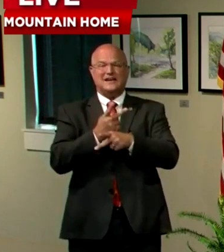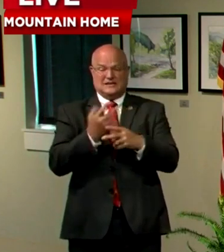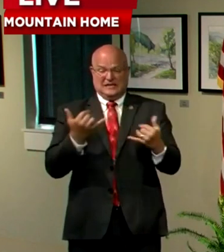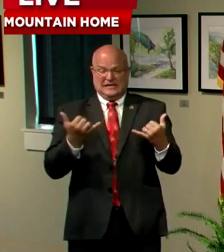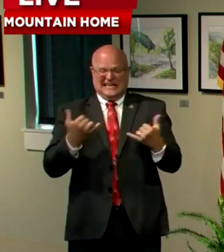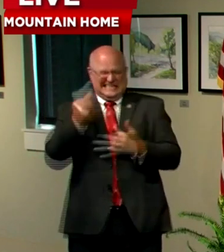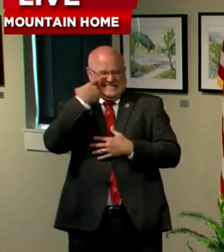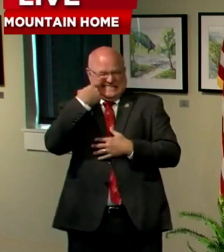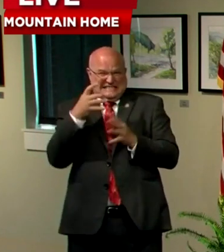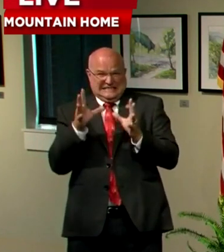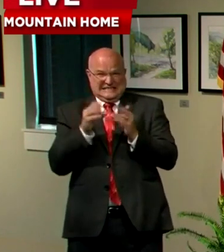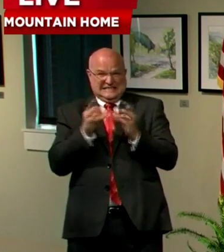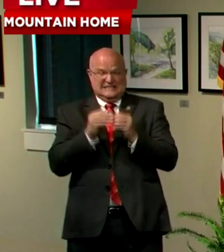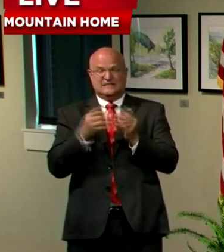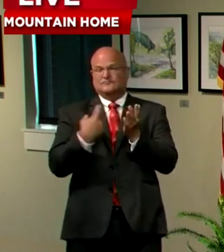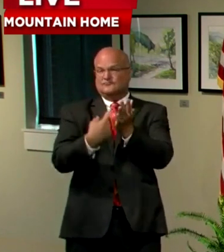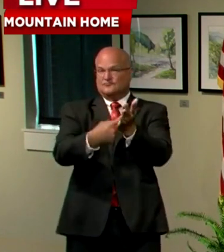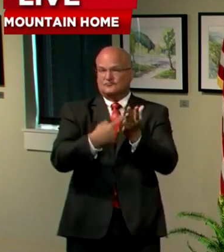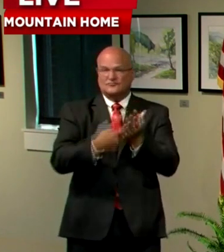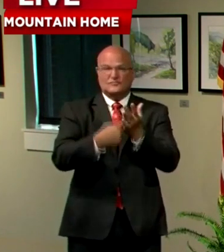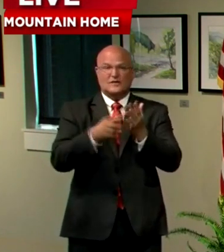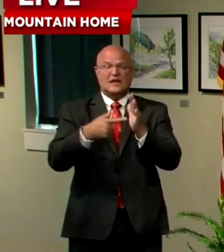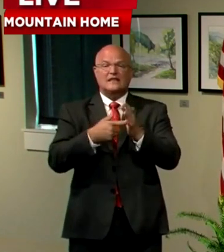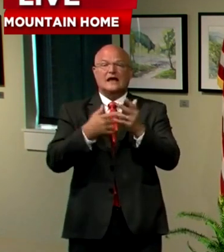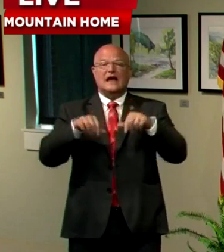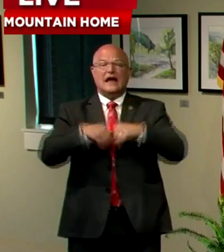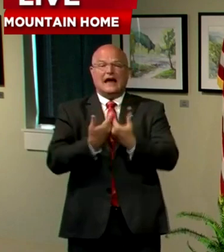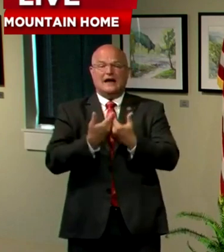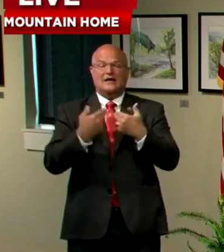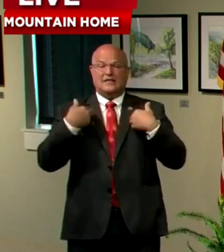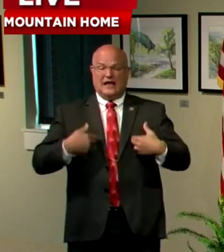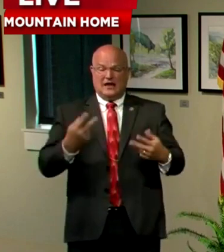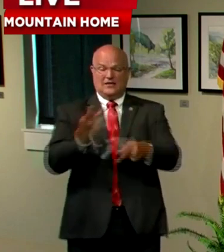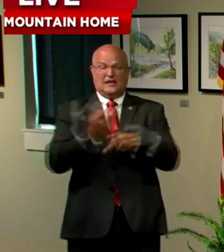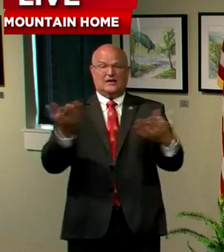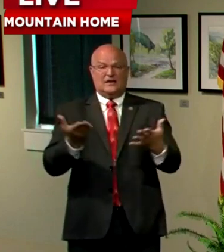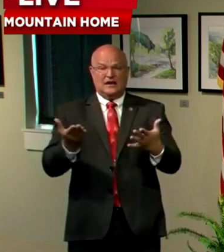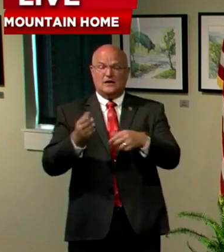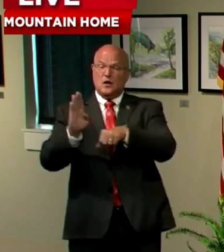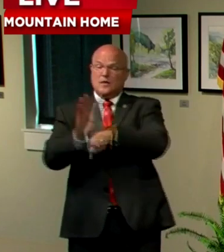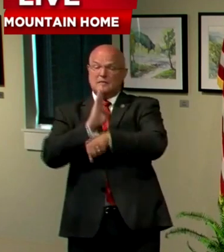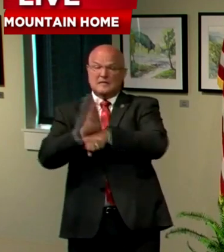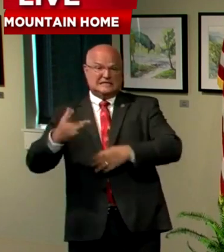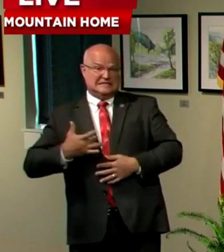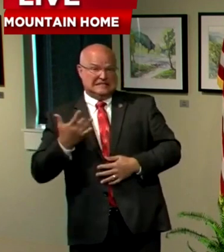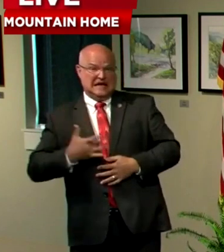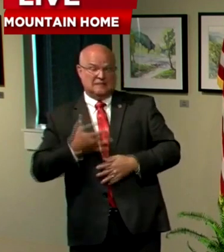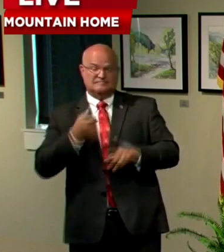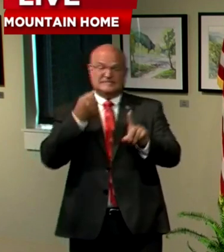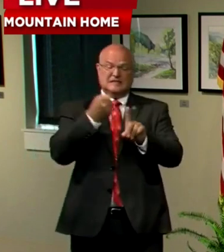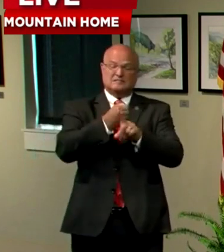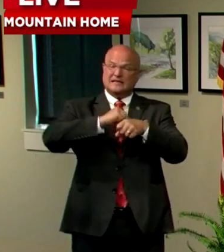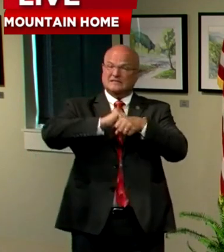INDUSTRIES BUT ALSO EDUCATION AND HEALTHCARE.